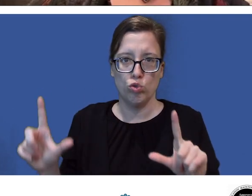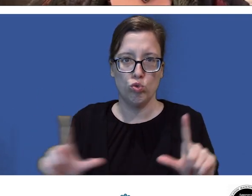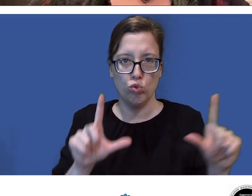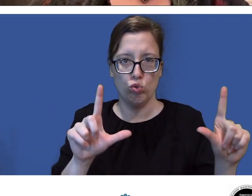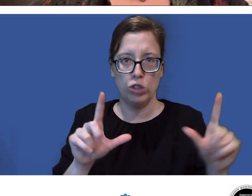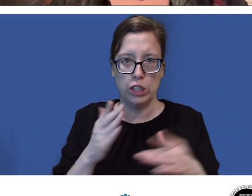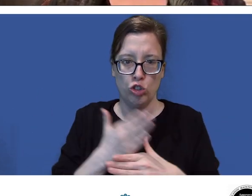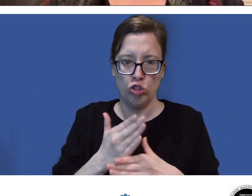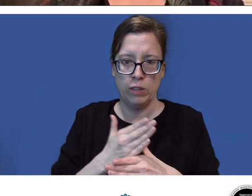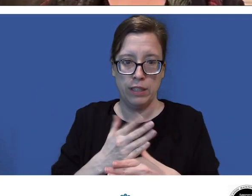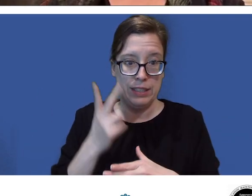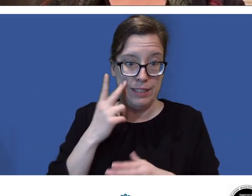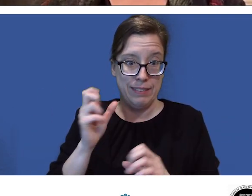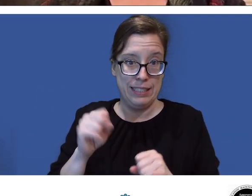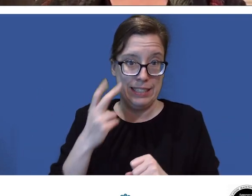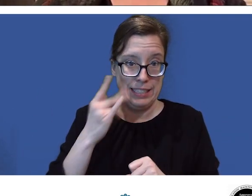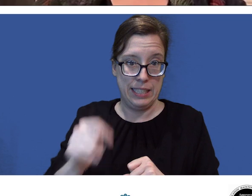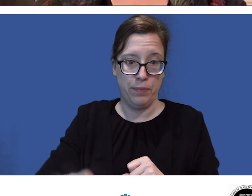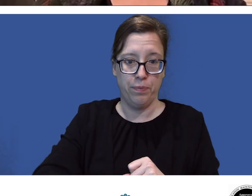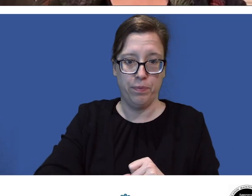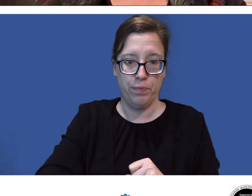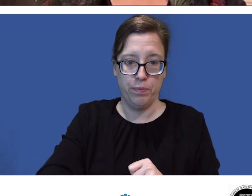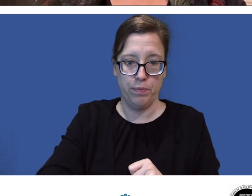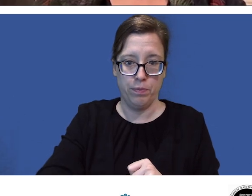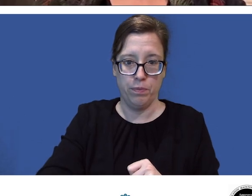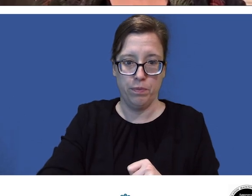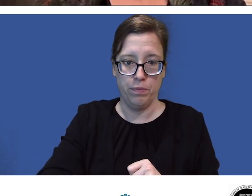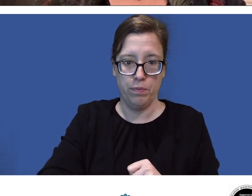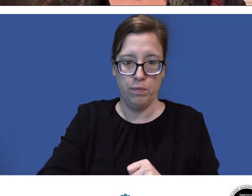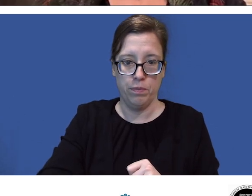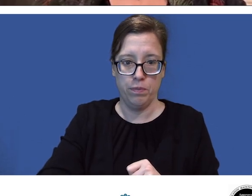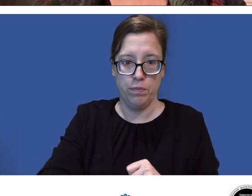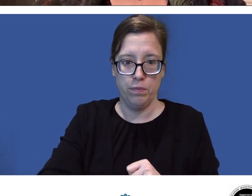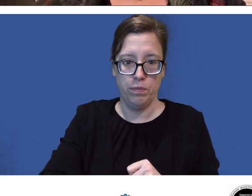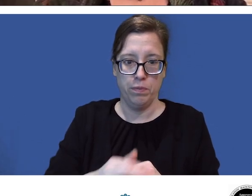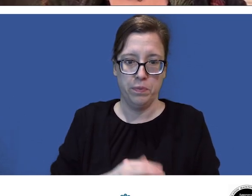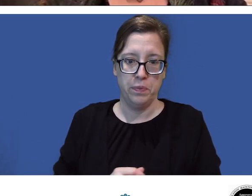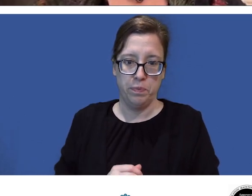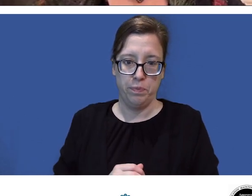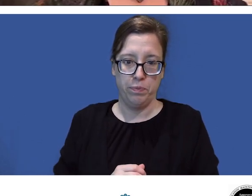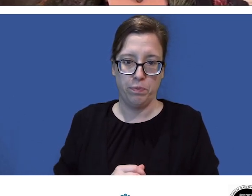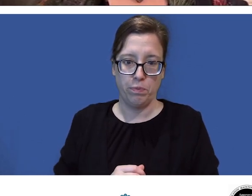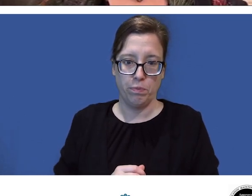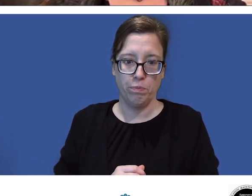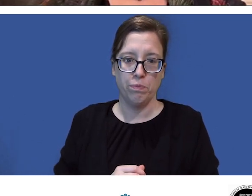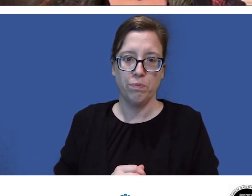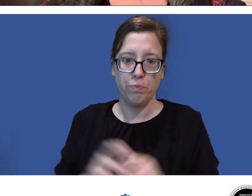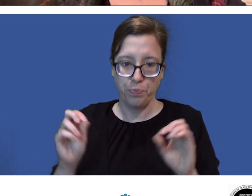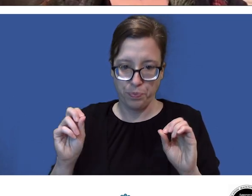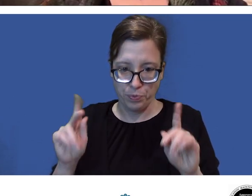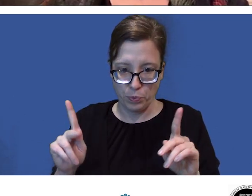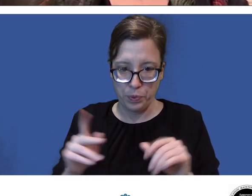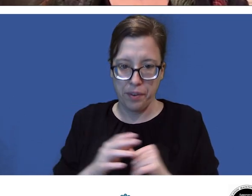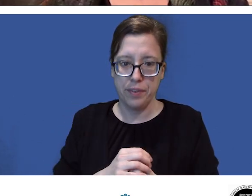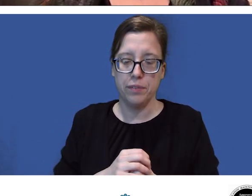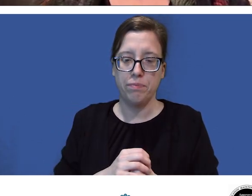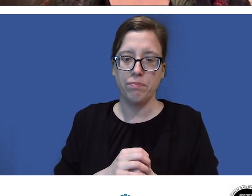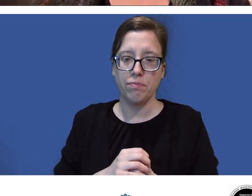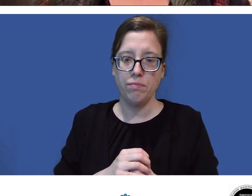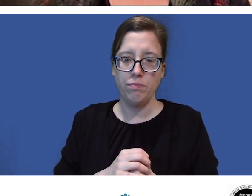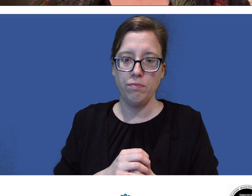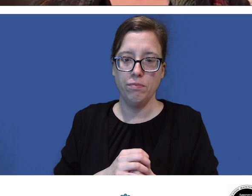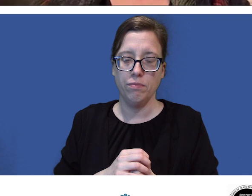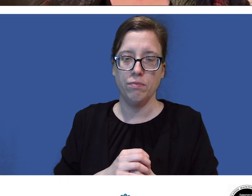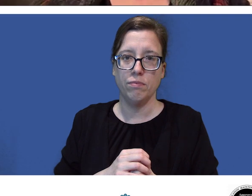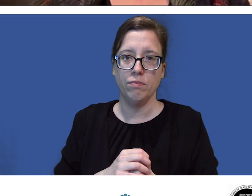Susan: Okay, now I'm going to screen share again. And let's see if we can see it, all right? Let's see...All right.